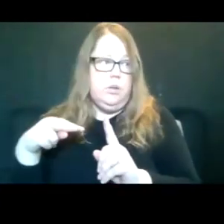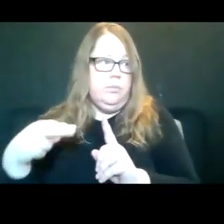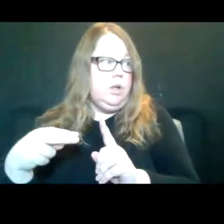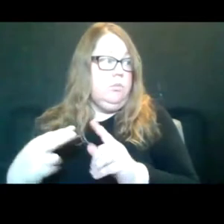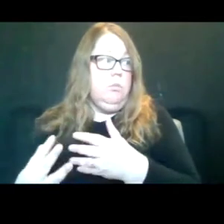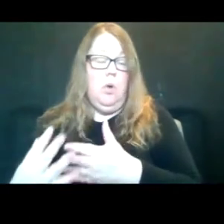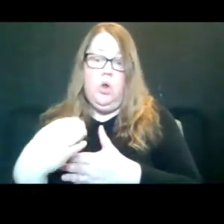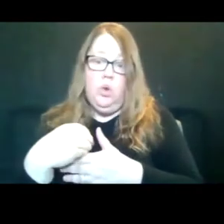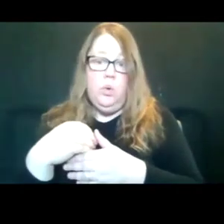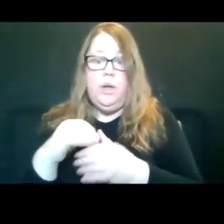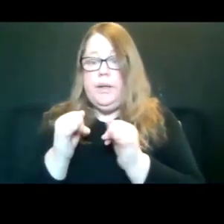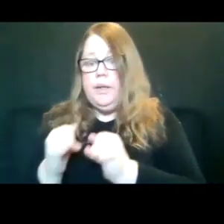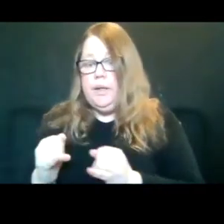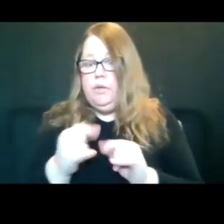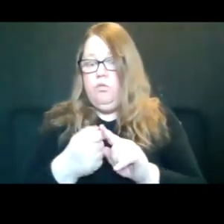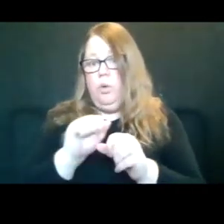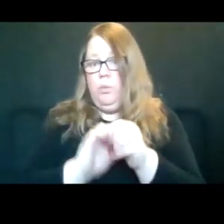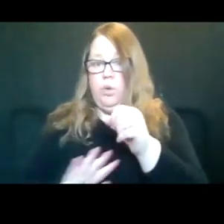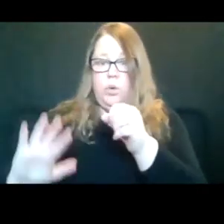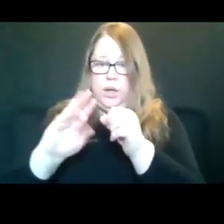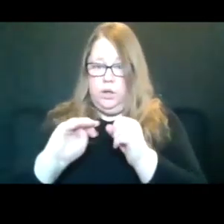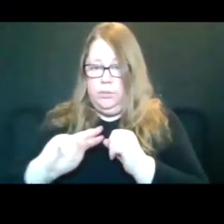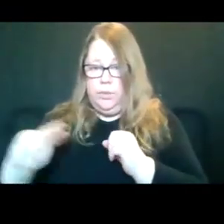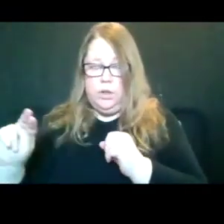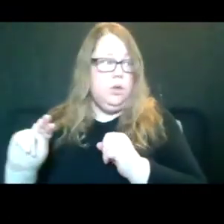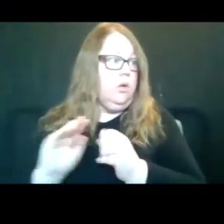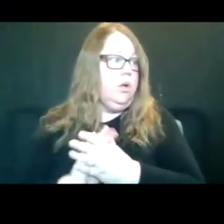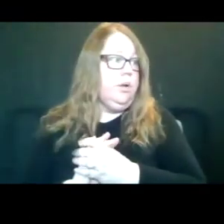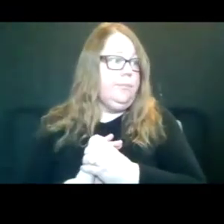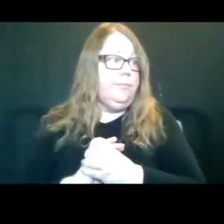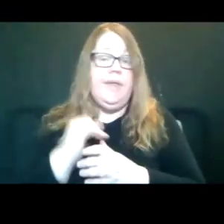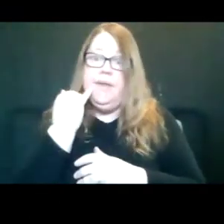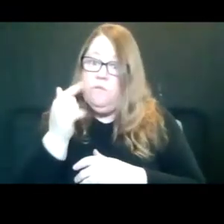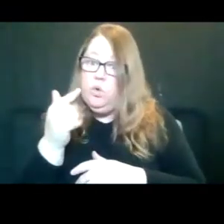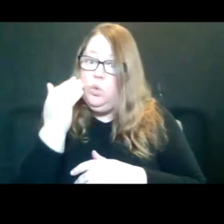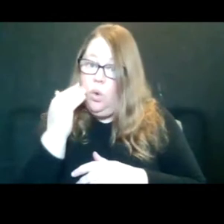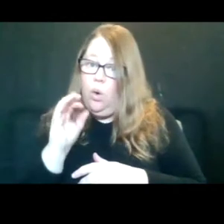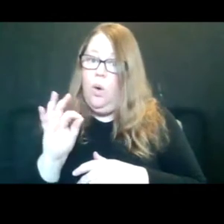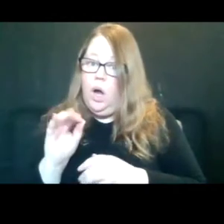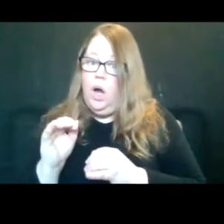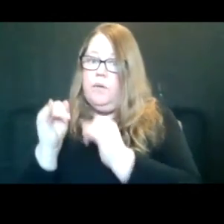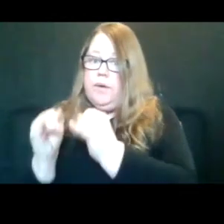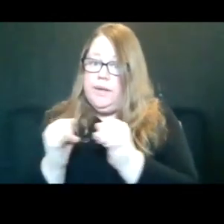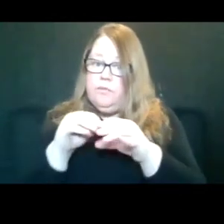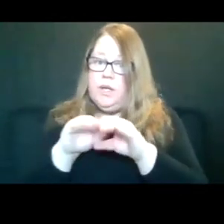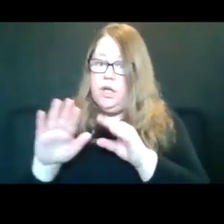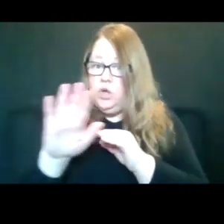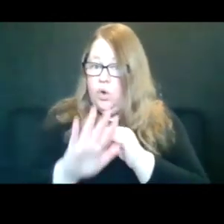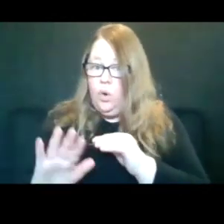individuals from Greater Minnesota. If you know of individuals in your area who should